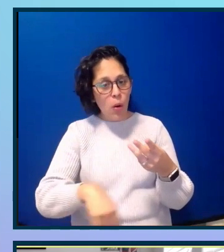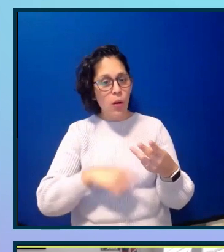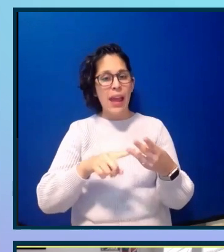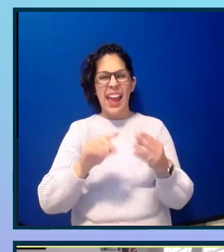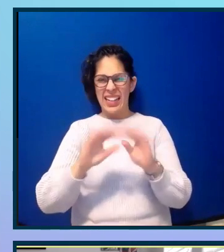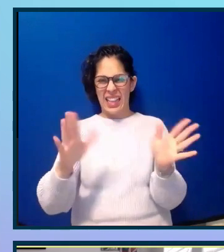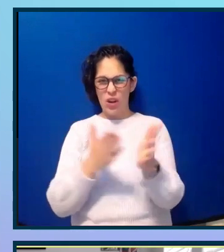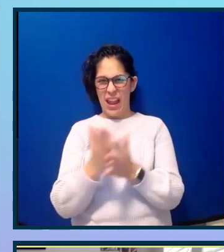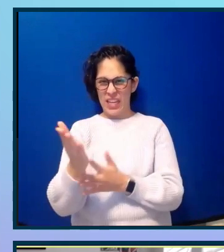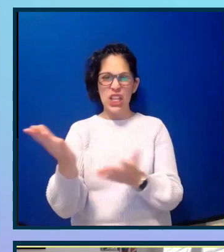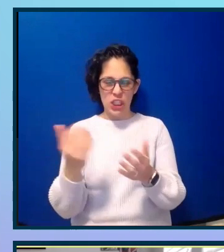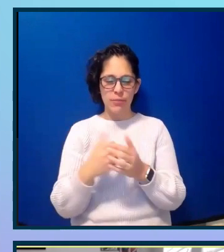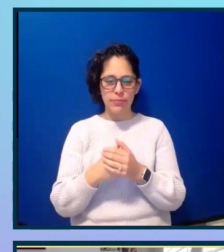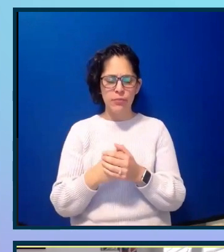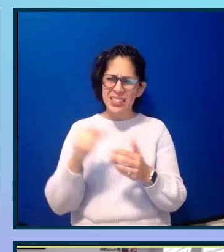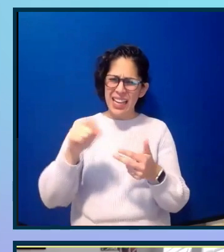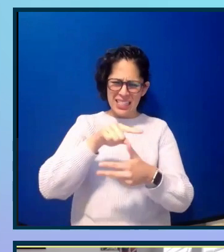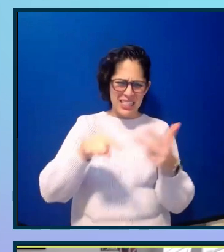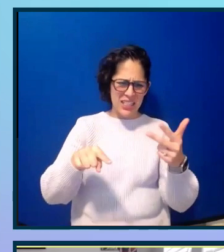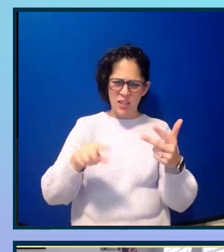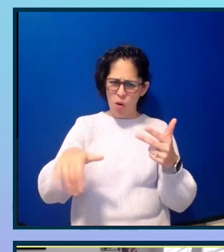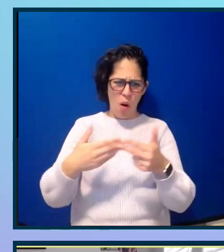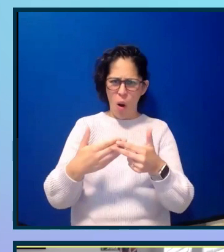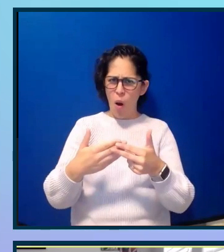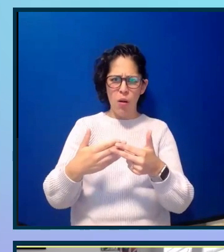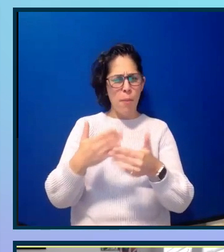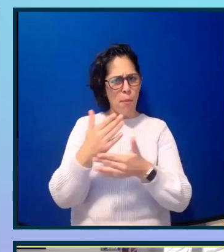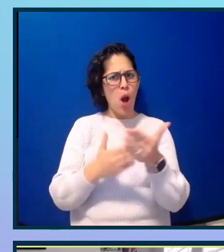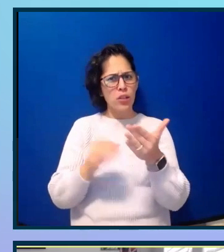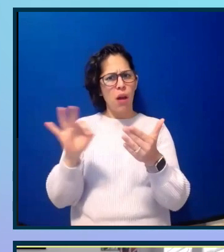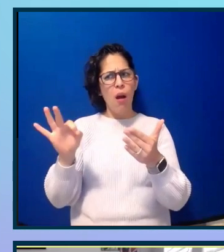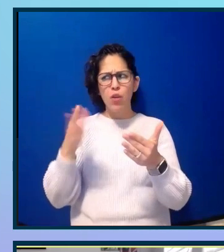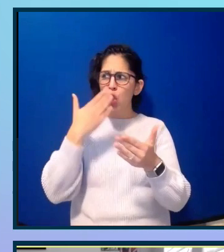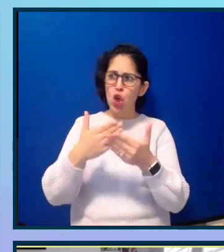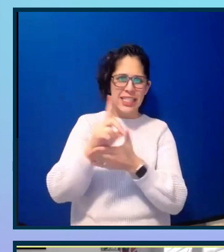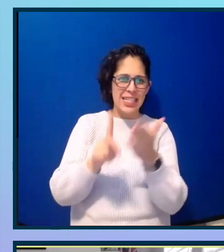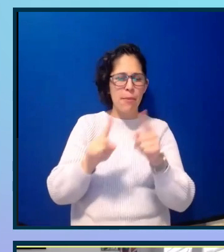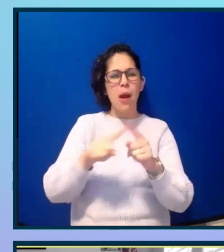And yes, these are all tenets of good design. But it's, I wanna go back to that point